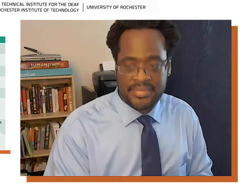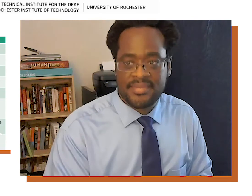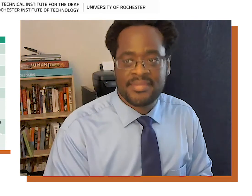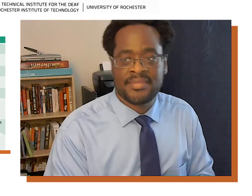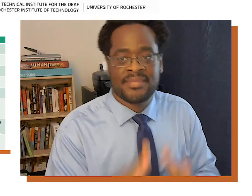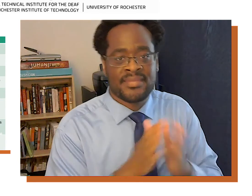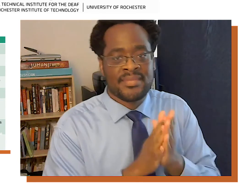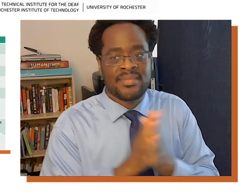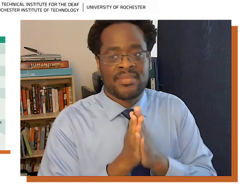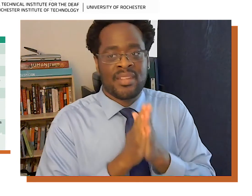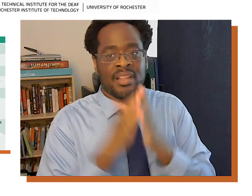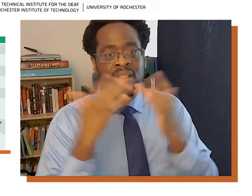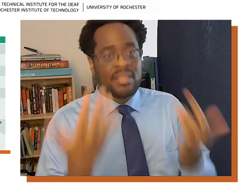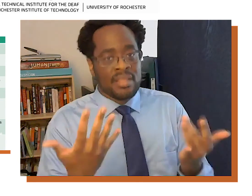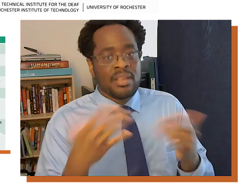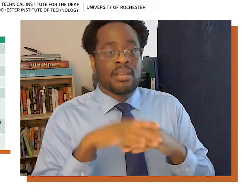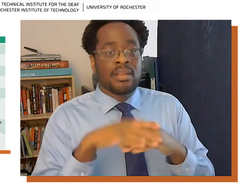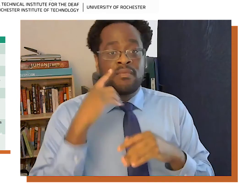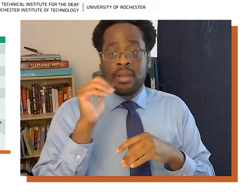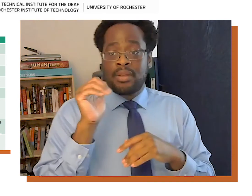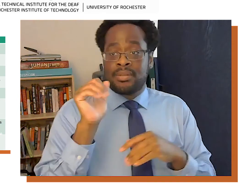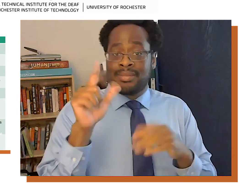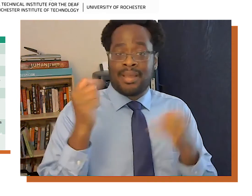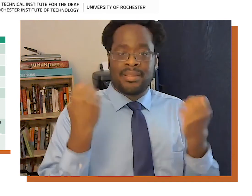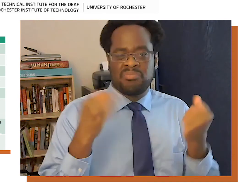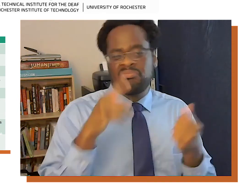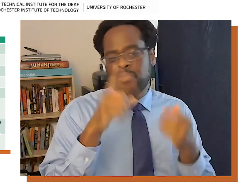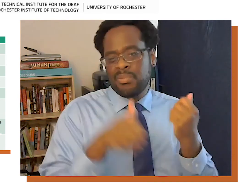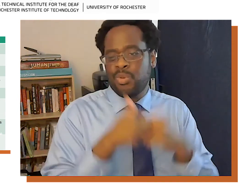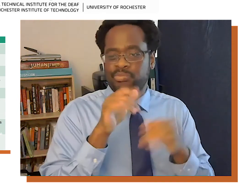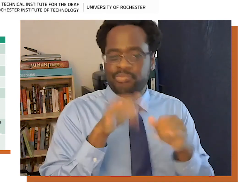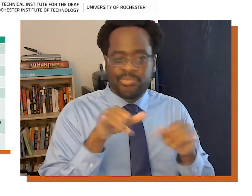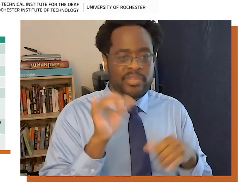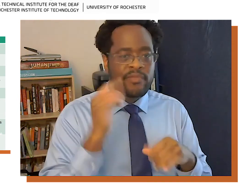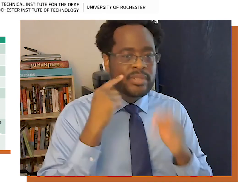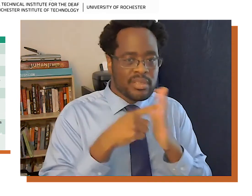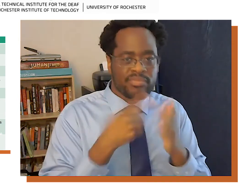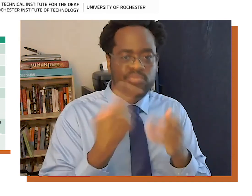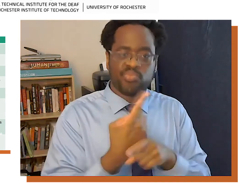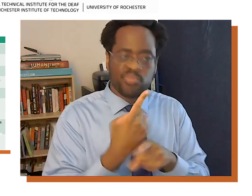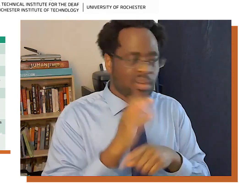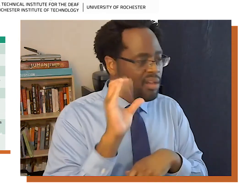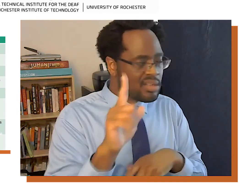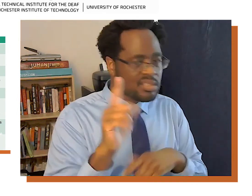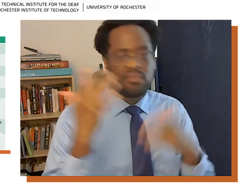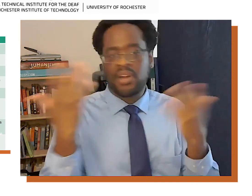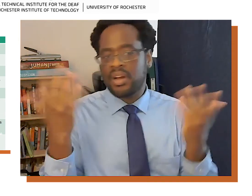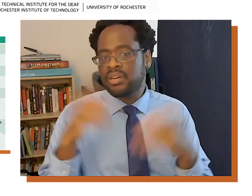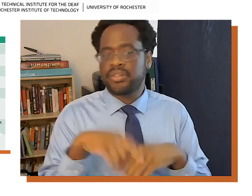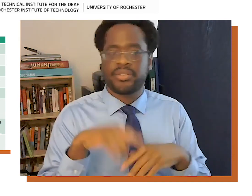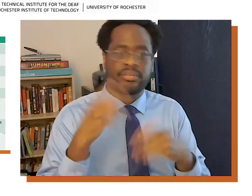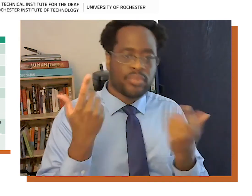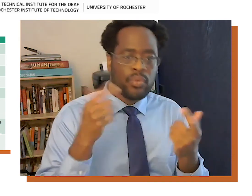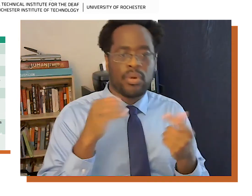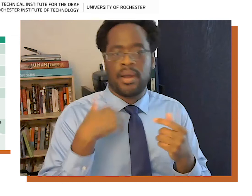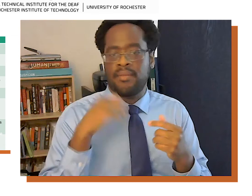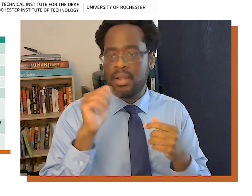there was a strong disagreement on that one. Now, the comments about ASL,